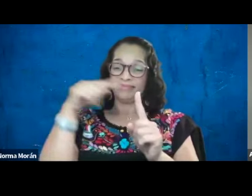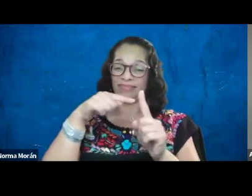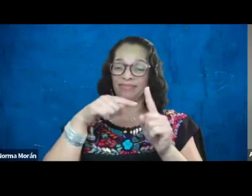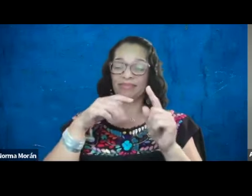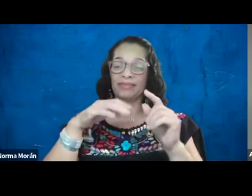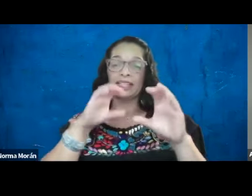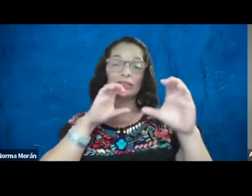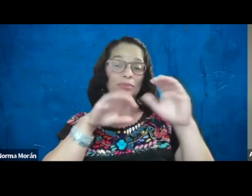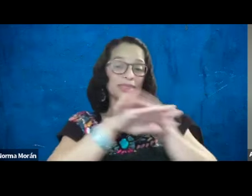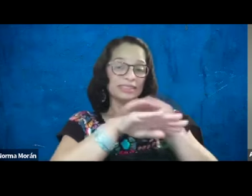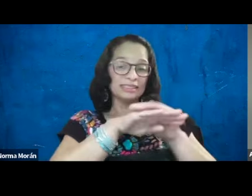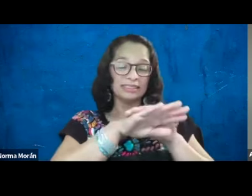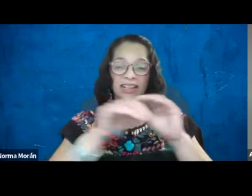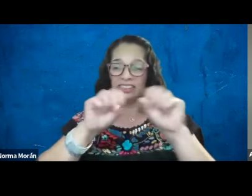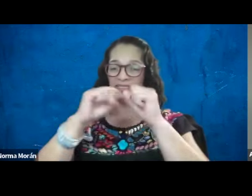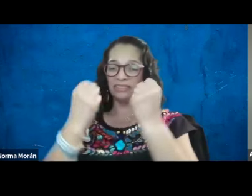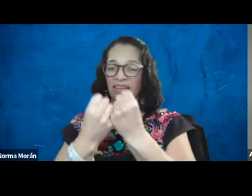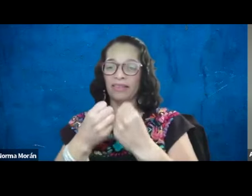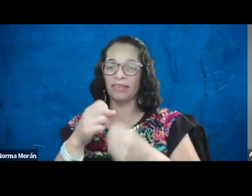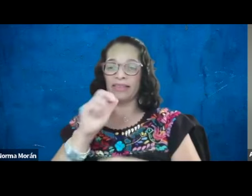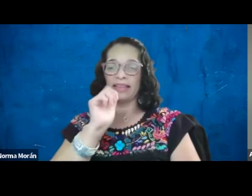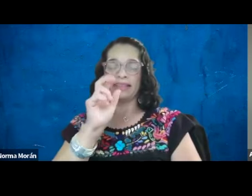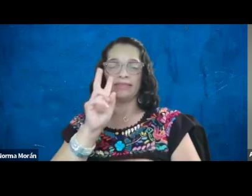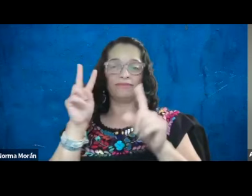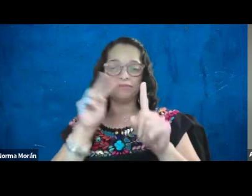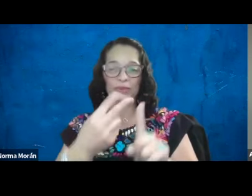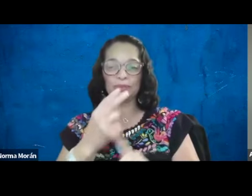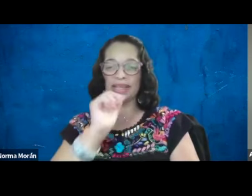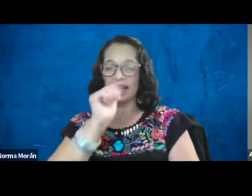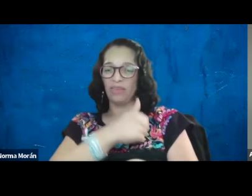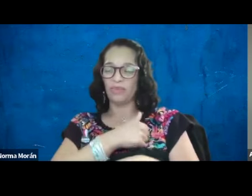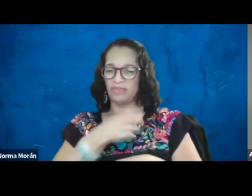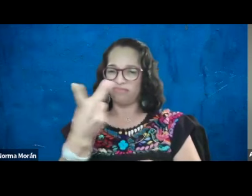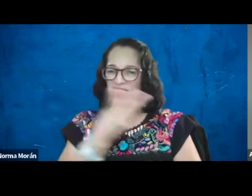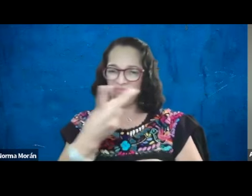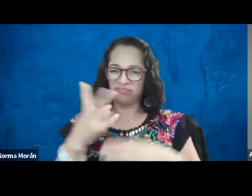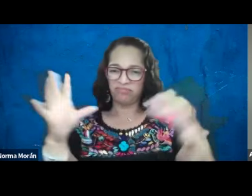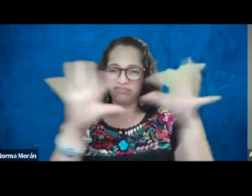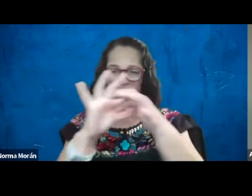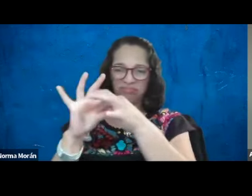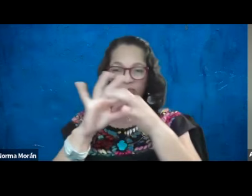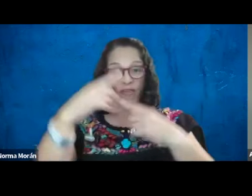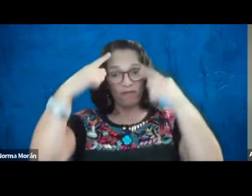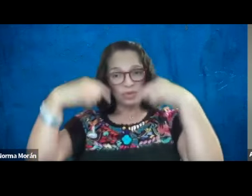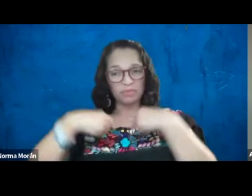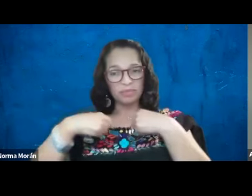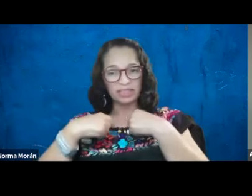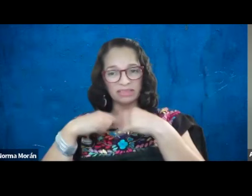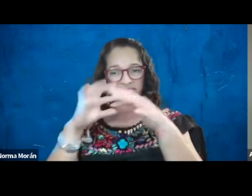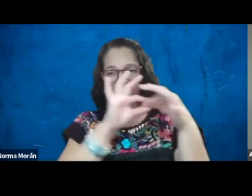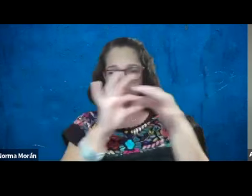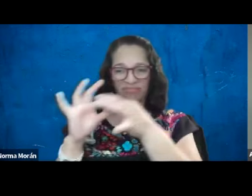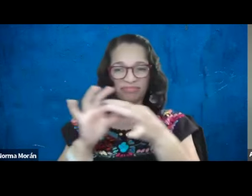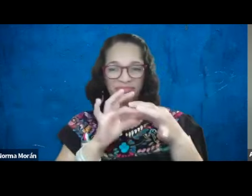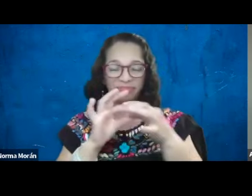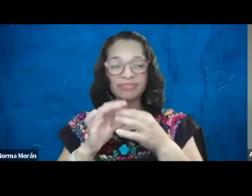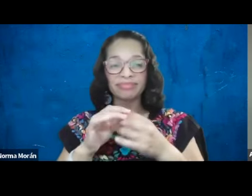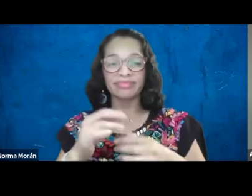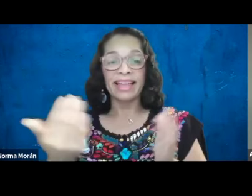and again for communication access and society's views and attitudes they're really connected for